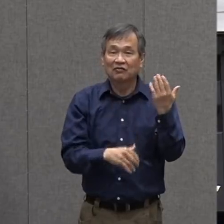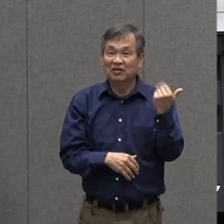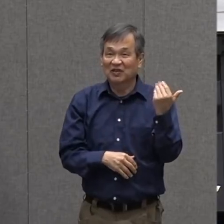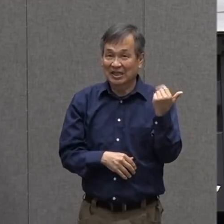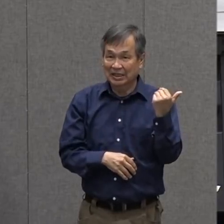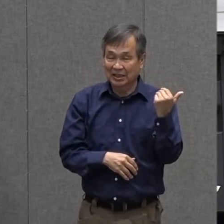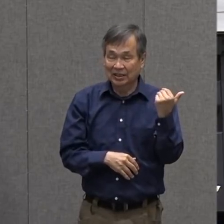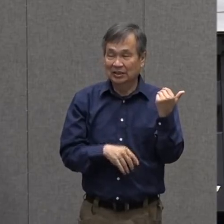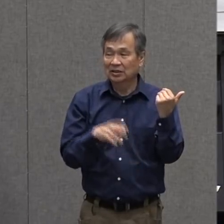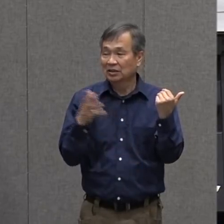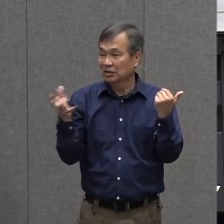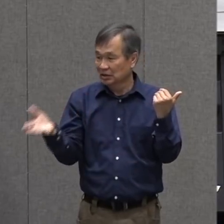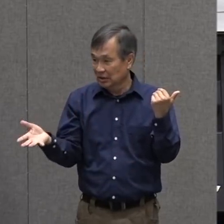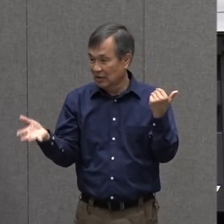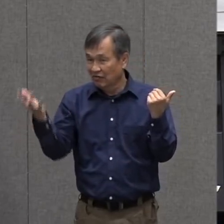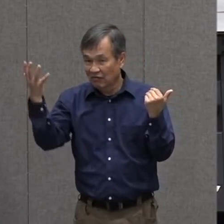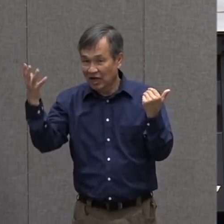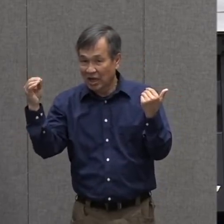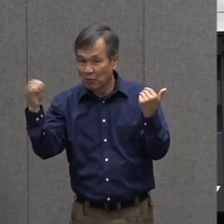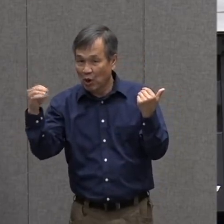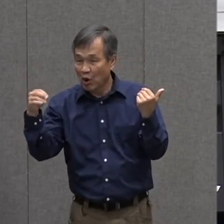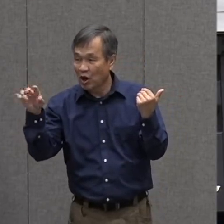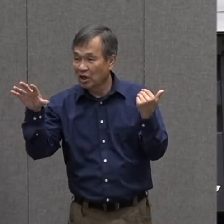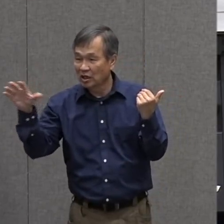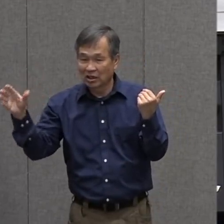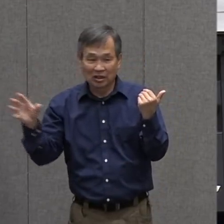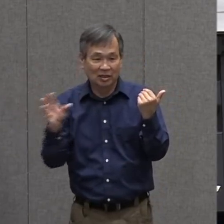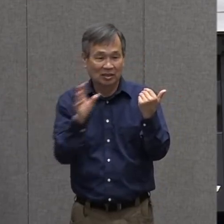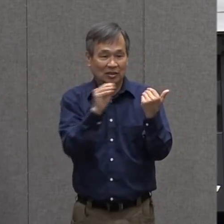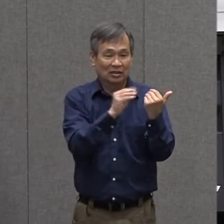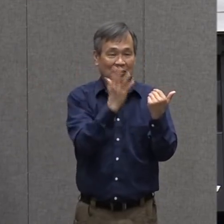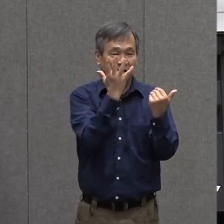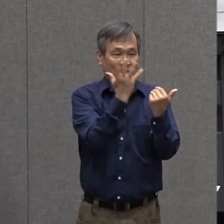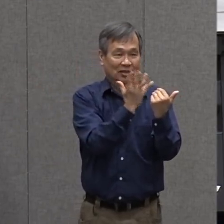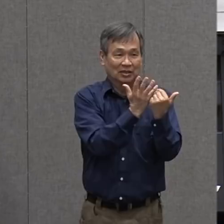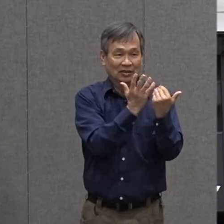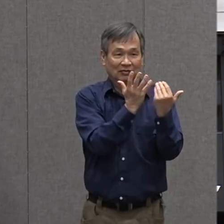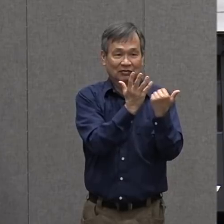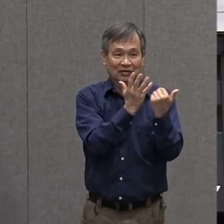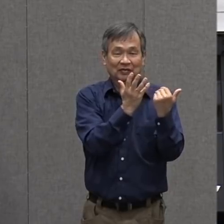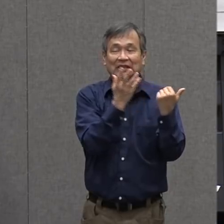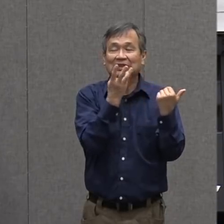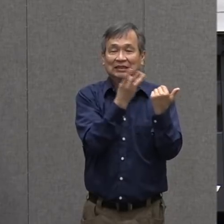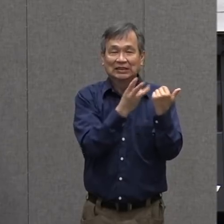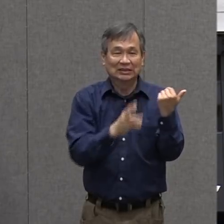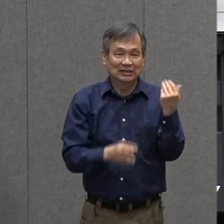And then we needed five more to make that 20. Right? So we're at 16, 17, 18, 19, 20.